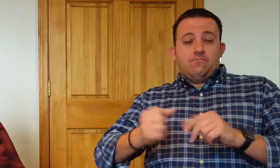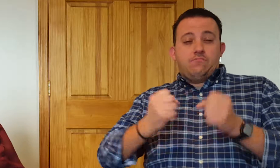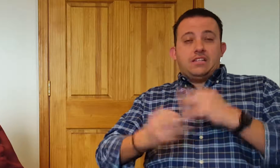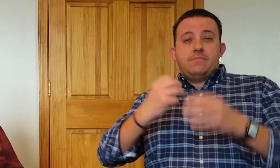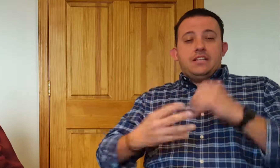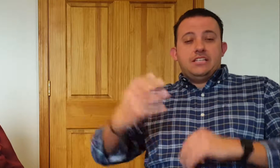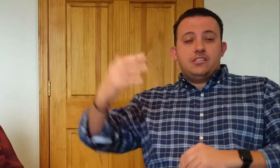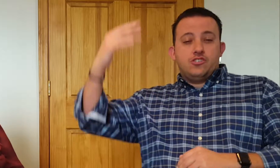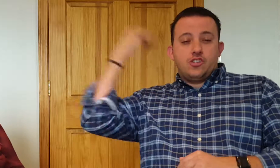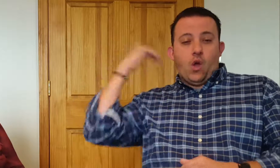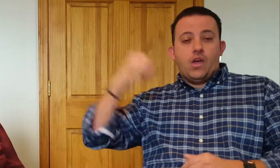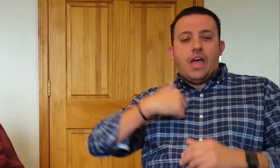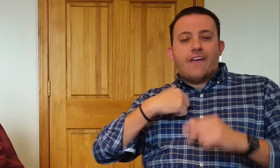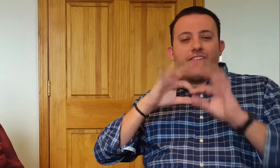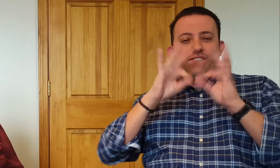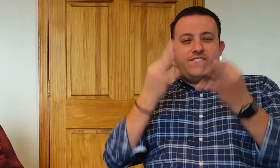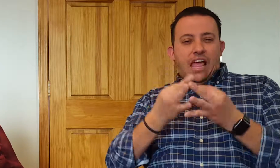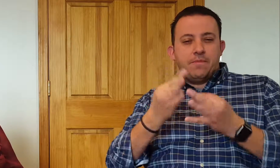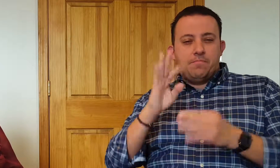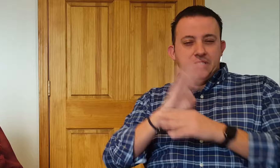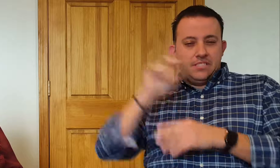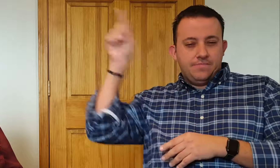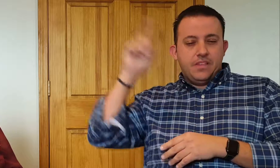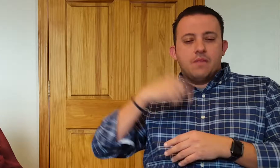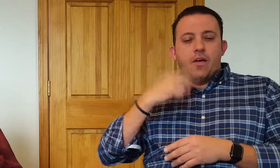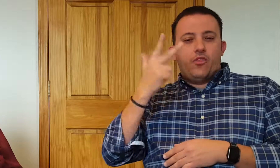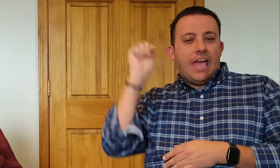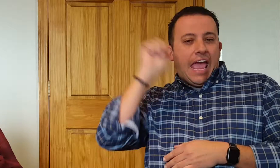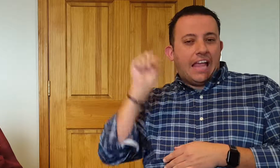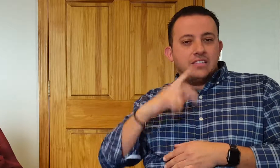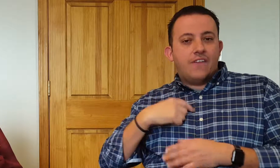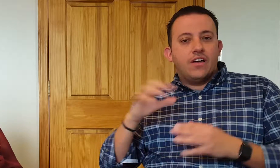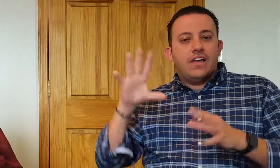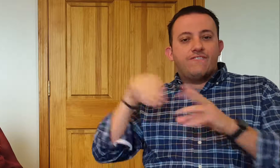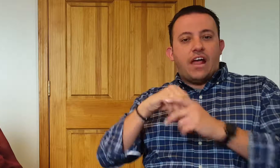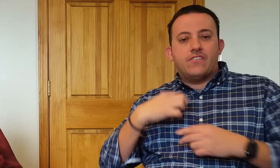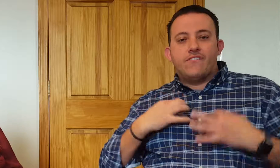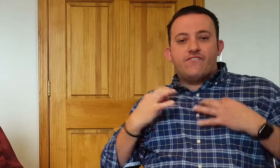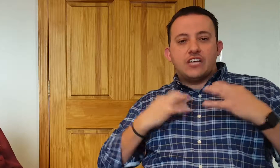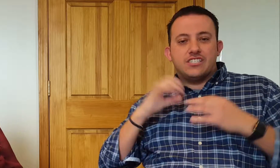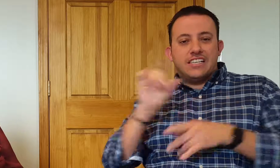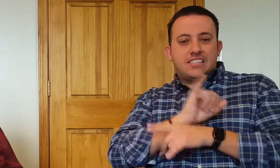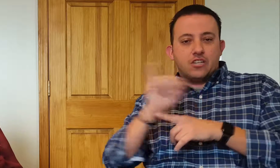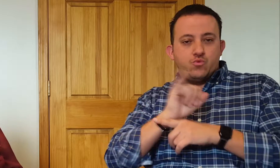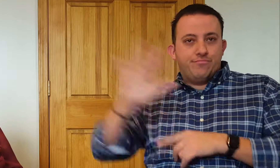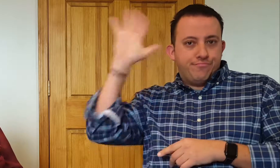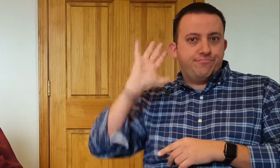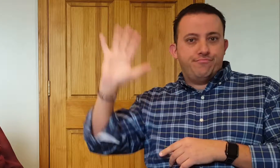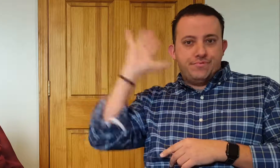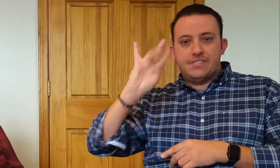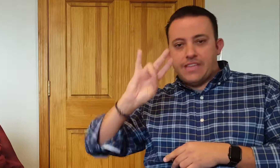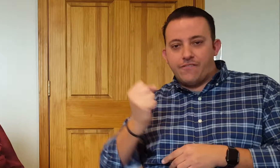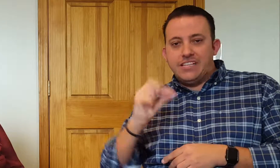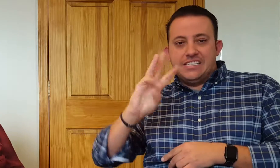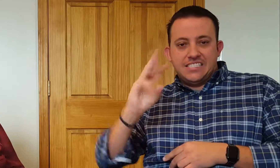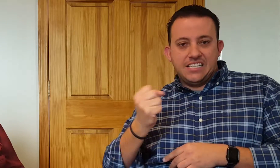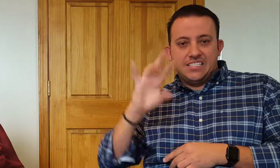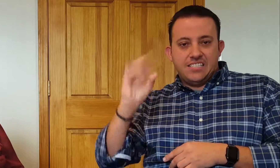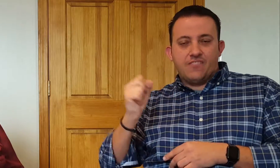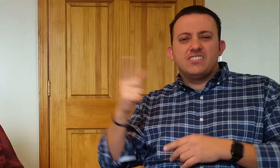Really it started a long time ago, many years ago. Three of my aunts had a business in the fashion industry in the 60s and 70s.